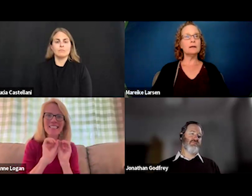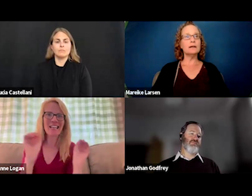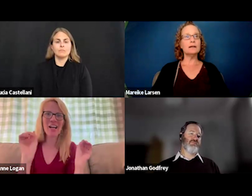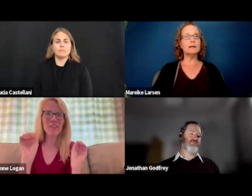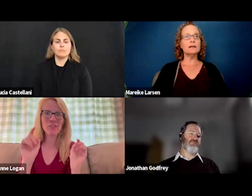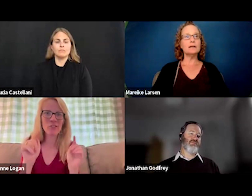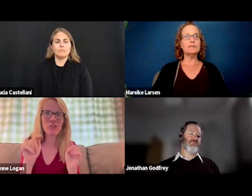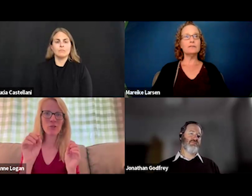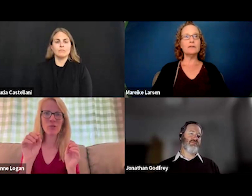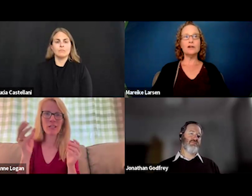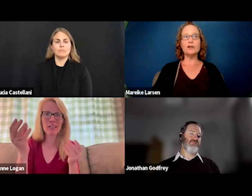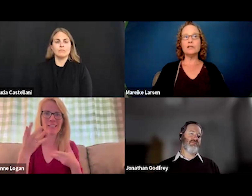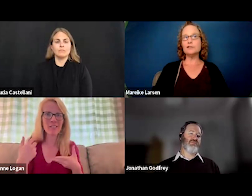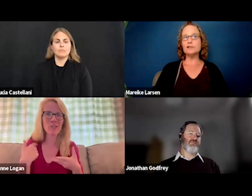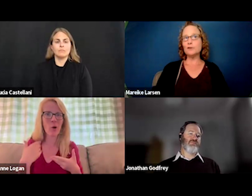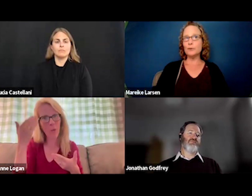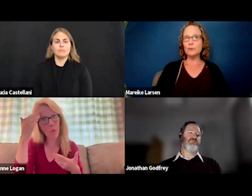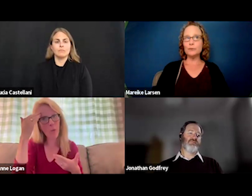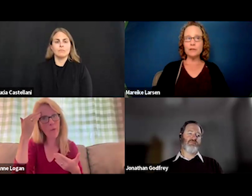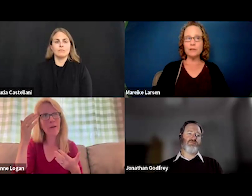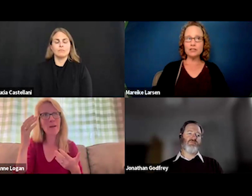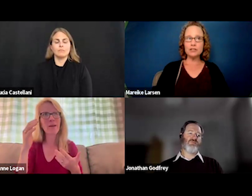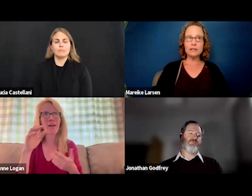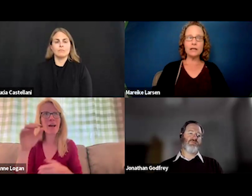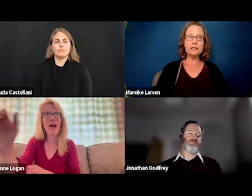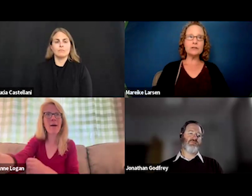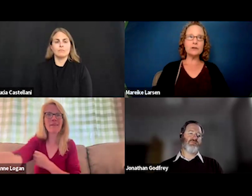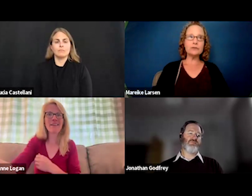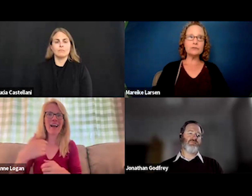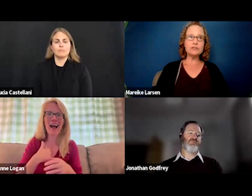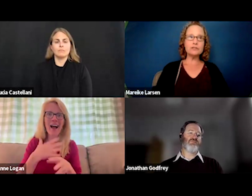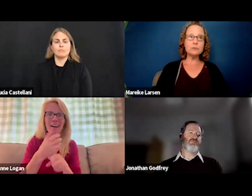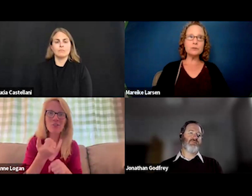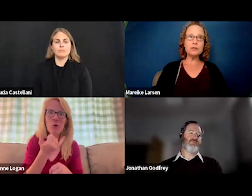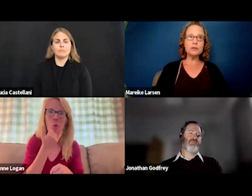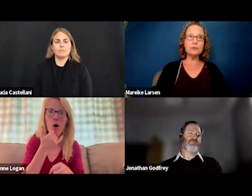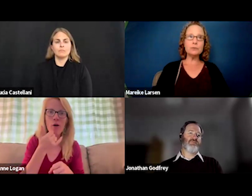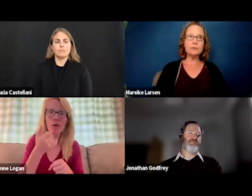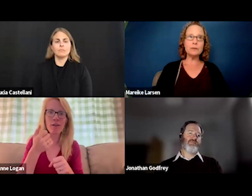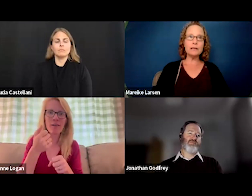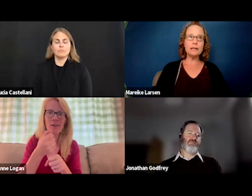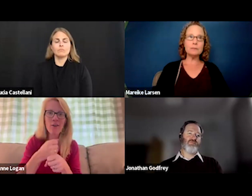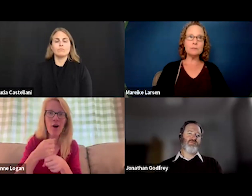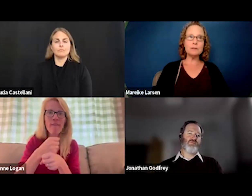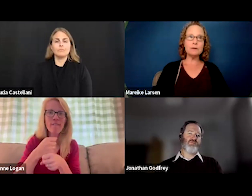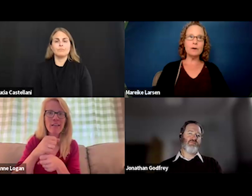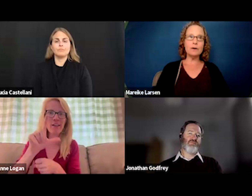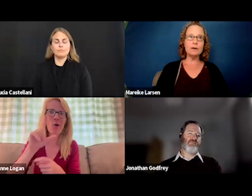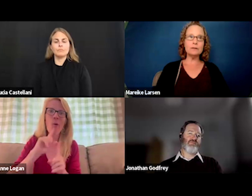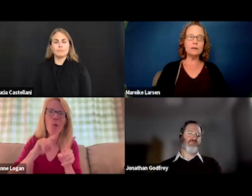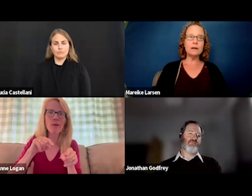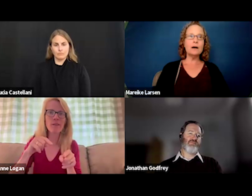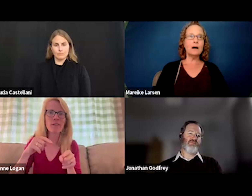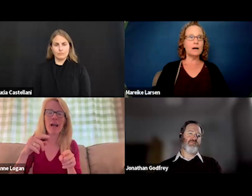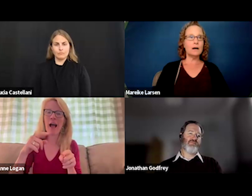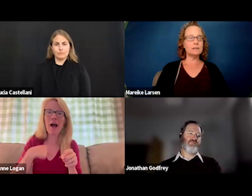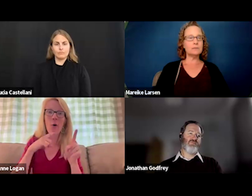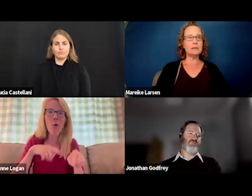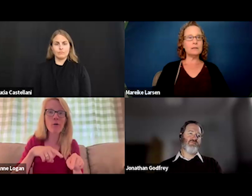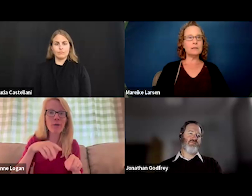And if there is no flashing light or other visual cue that my name is being called, sometimes I've